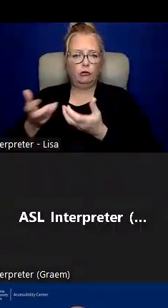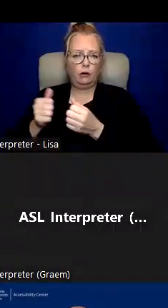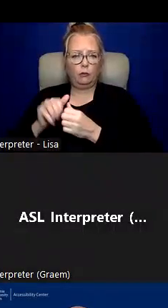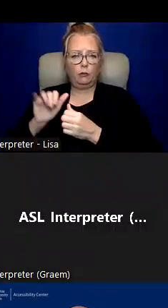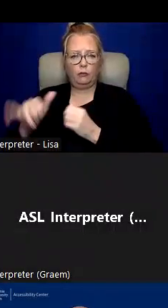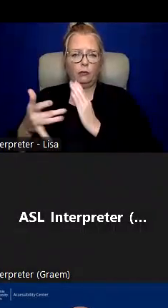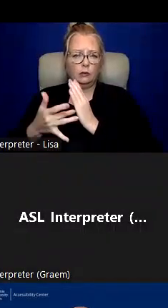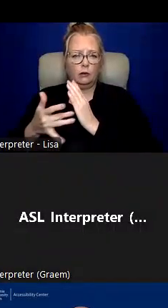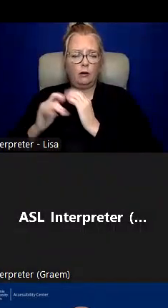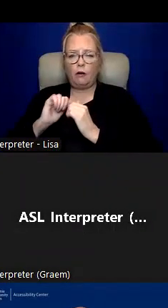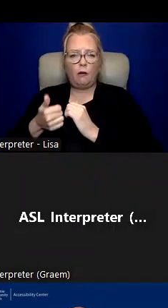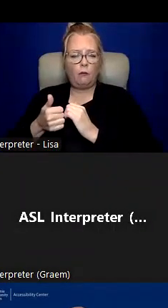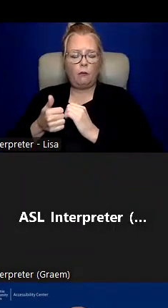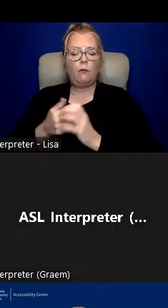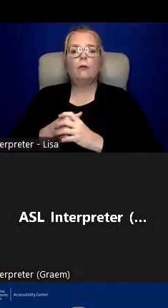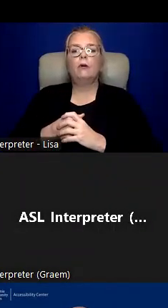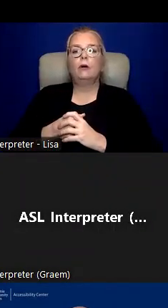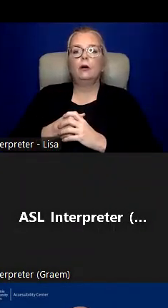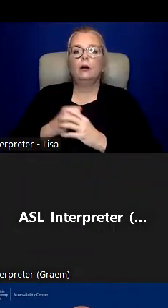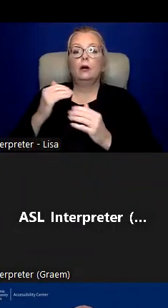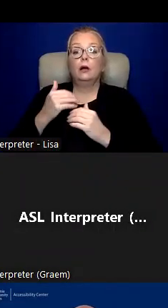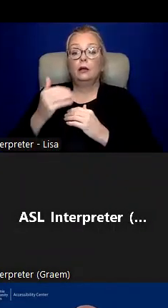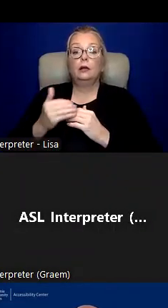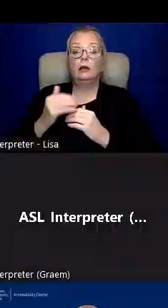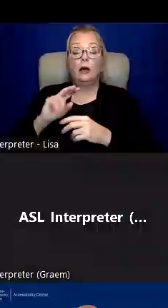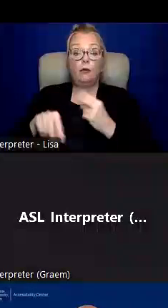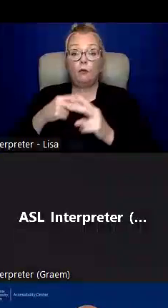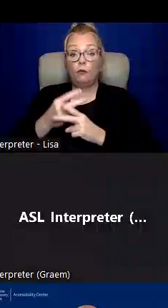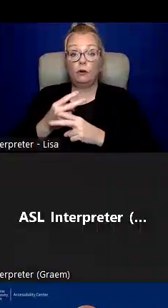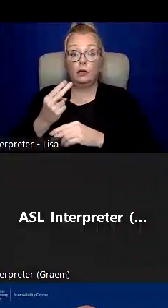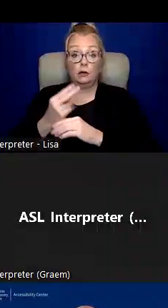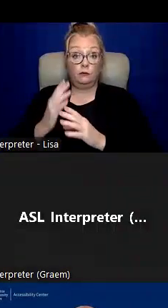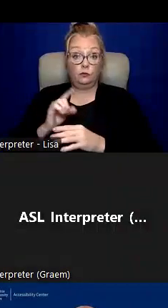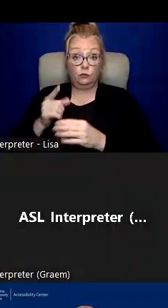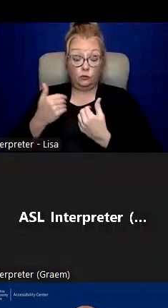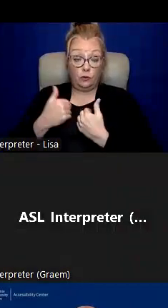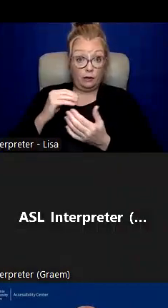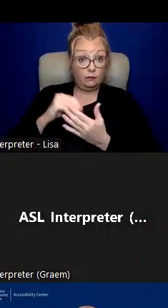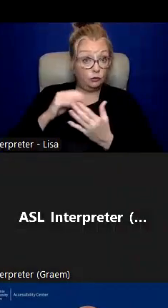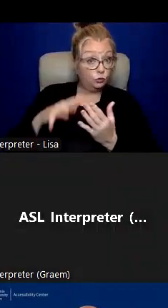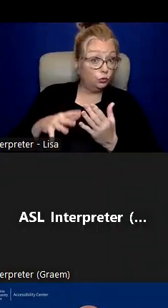Next is, what types of users do you have? Are there students? Are there faculty?